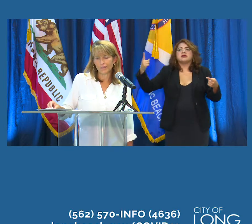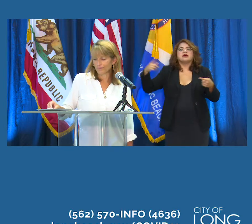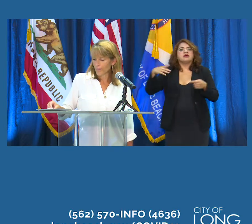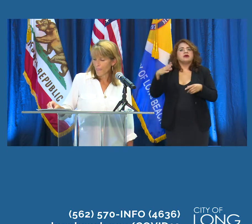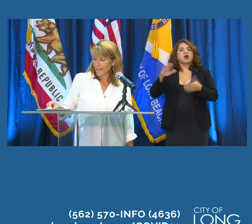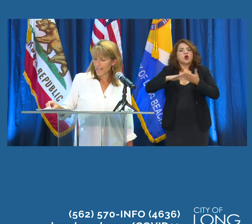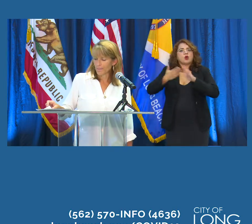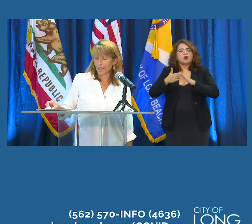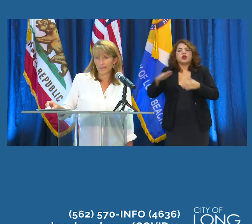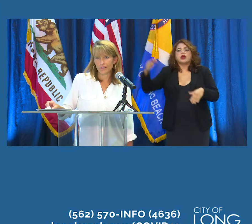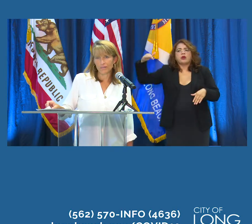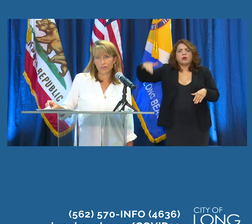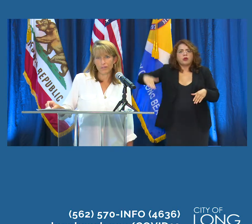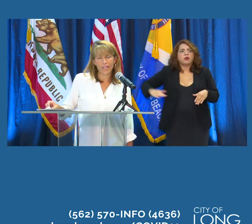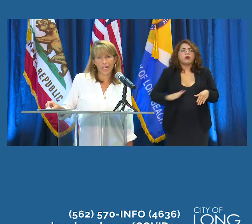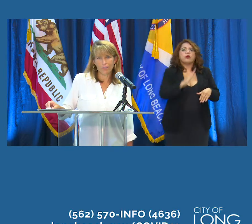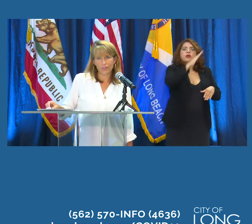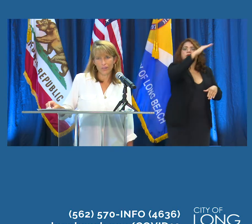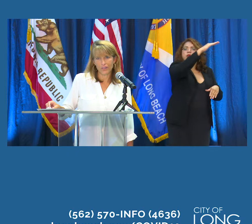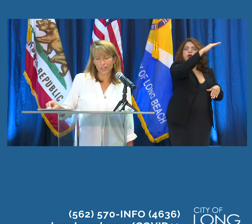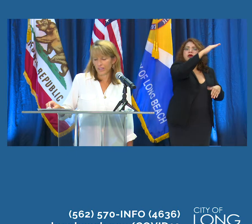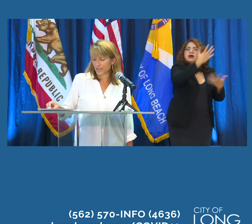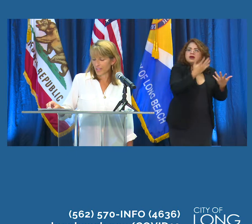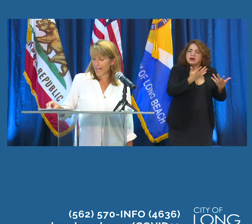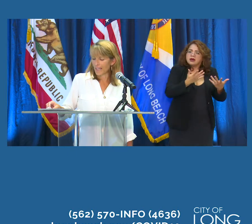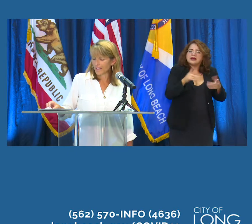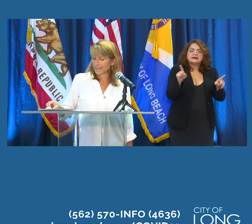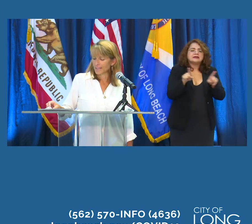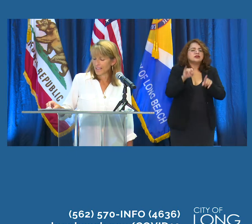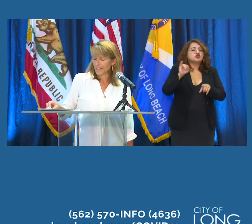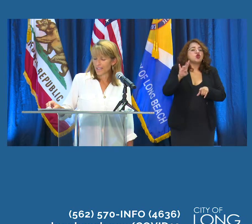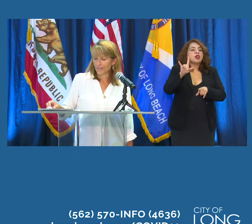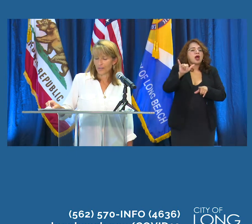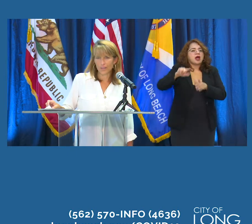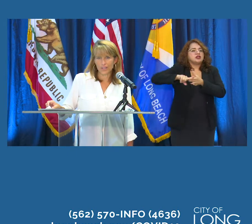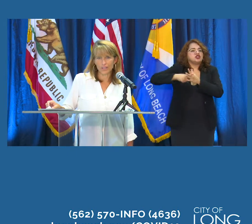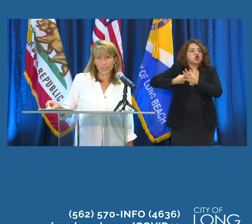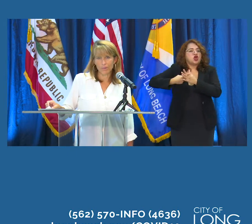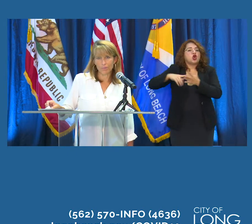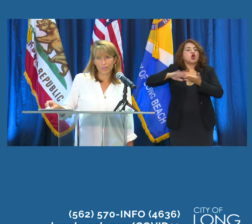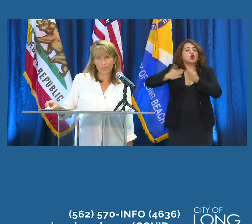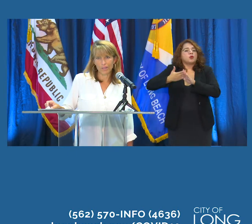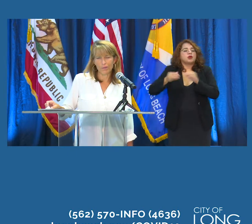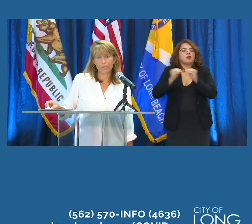And that's been sort of moving up since earlier in July, so we do, you know, people, I want